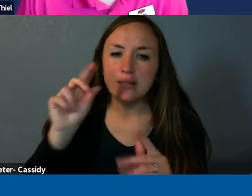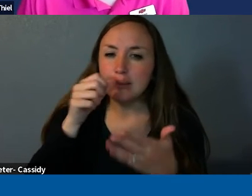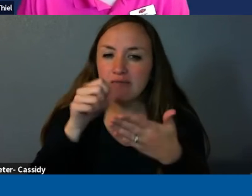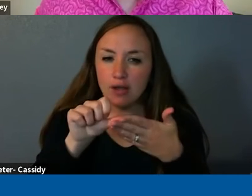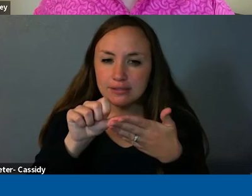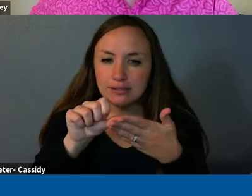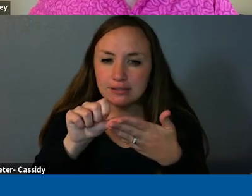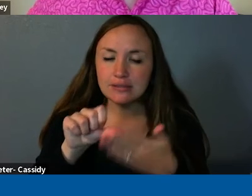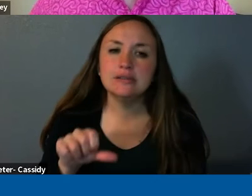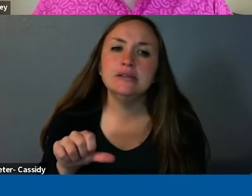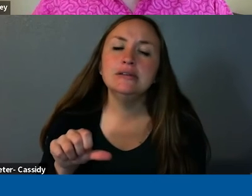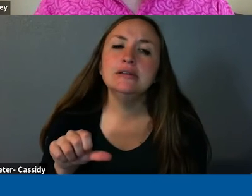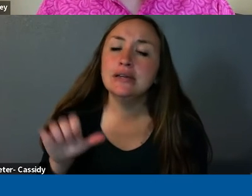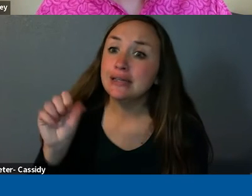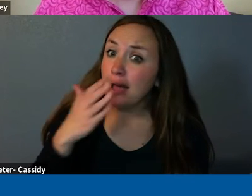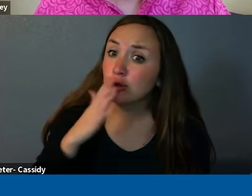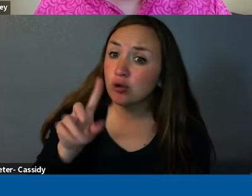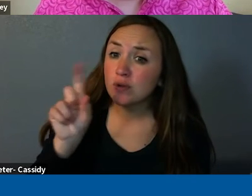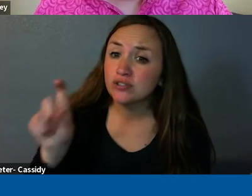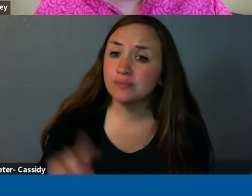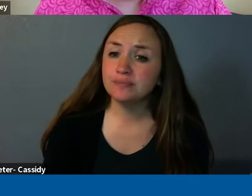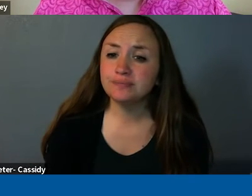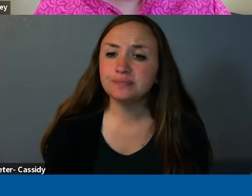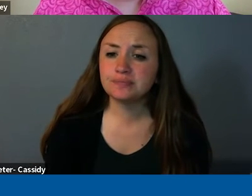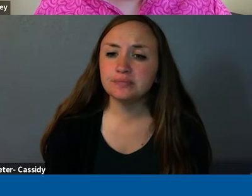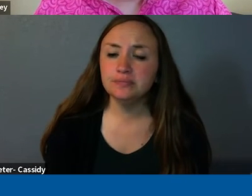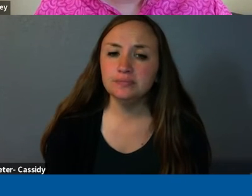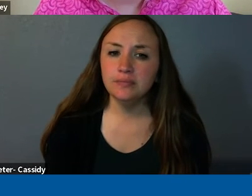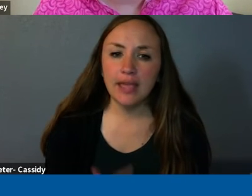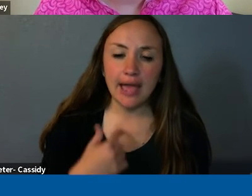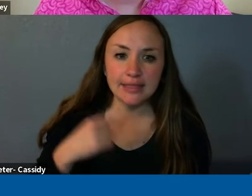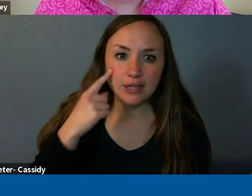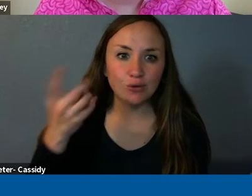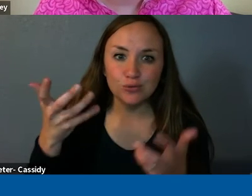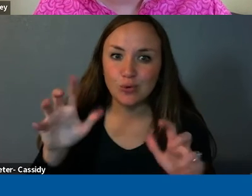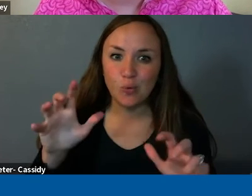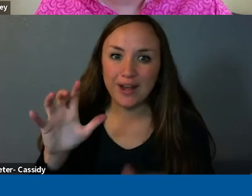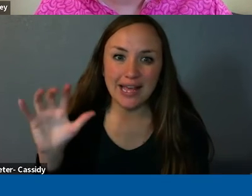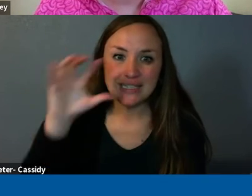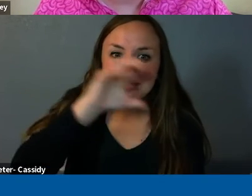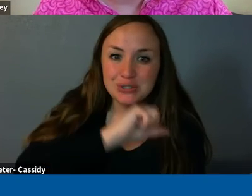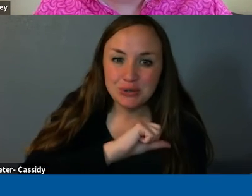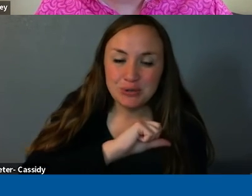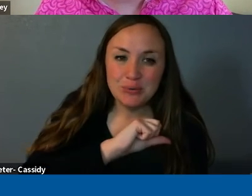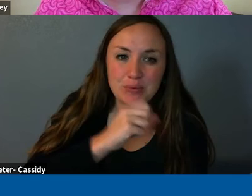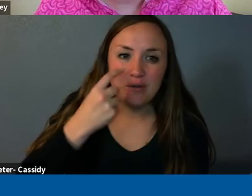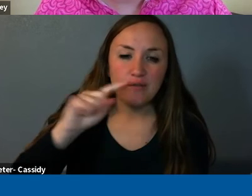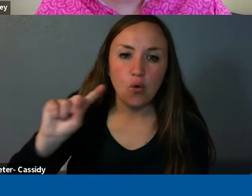Yeah, yeah that's a great question. I think you don't wanna make assumptions for the end user.